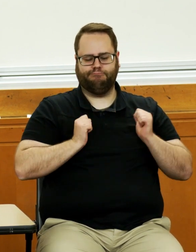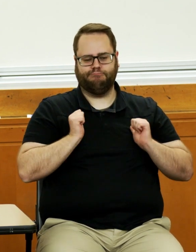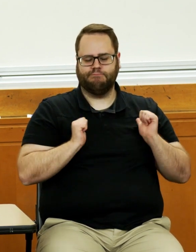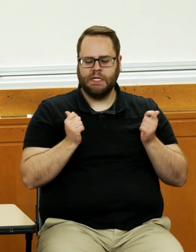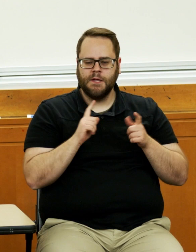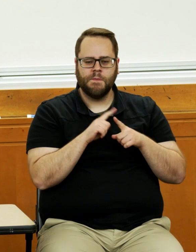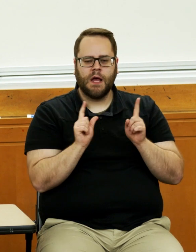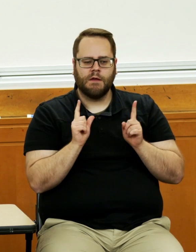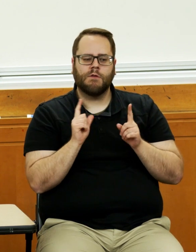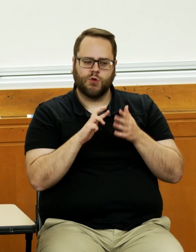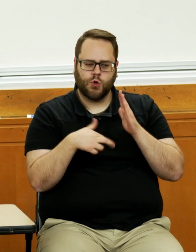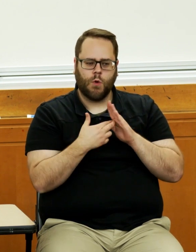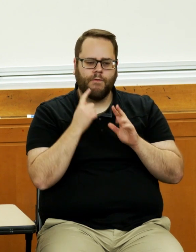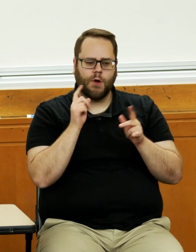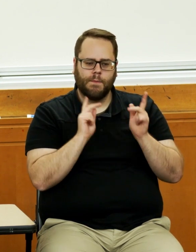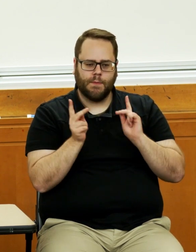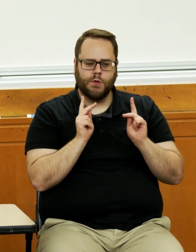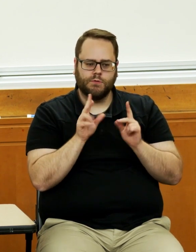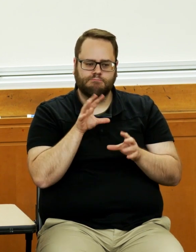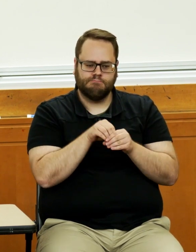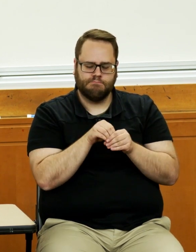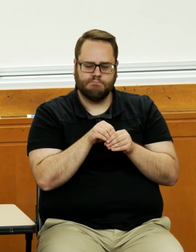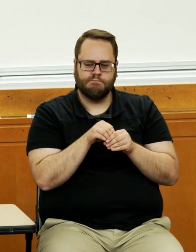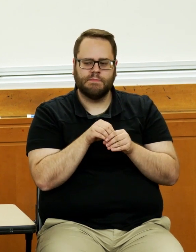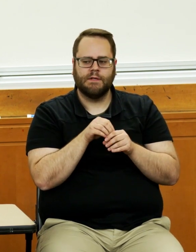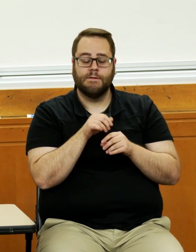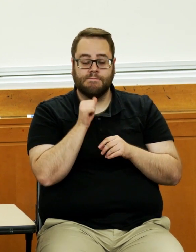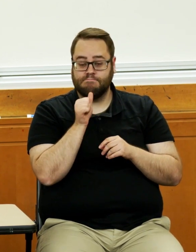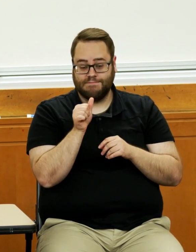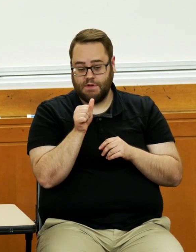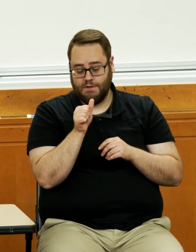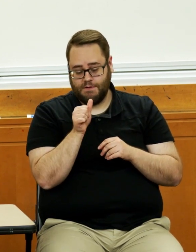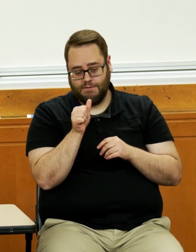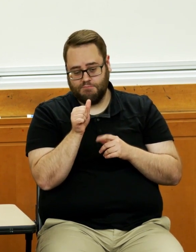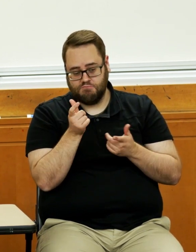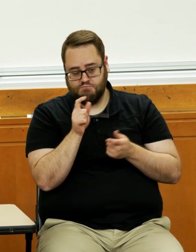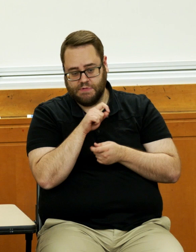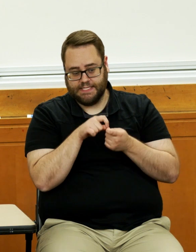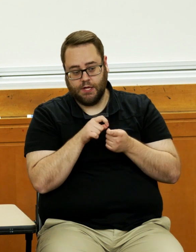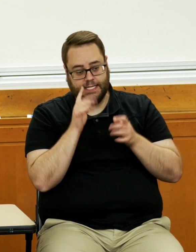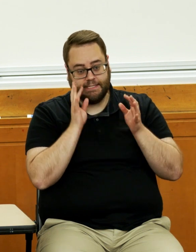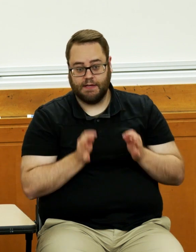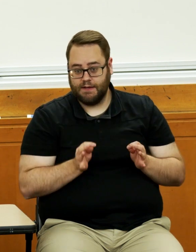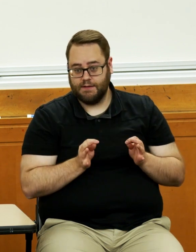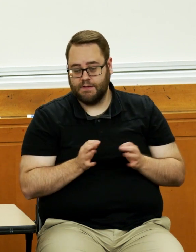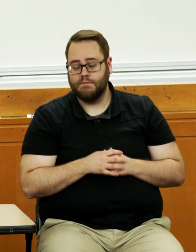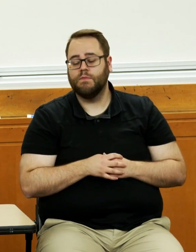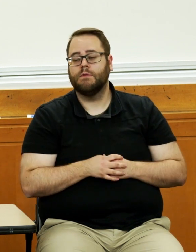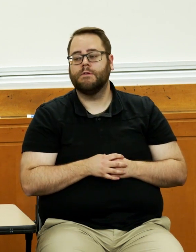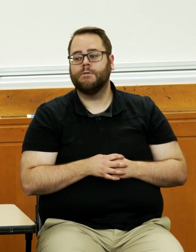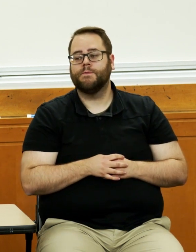a role for people to play that isn't necessarily making the decisions. You might have the check to